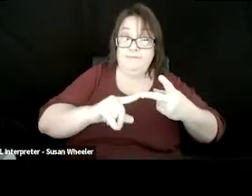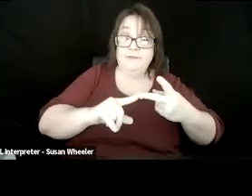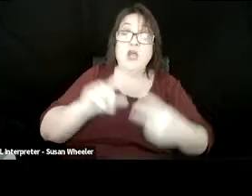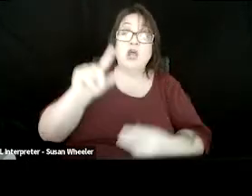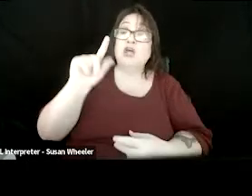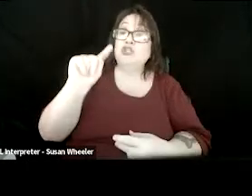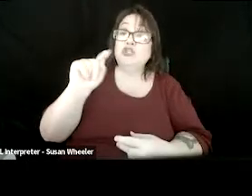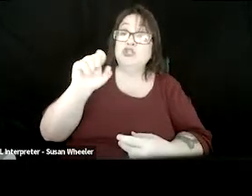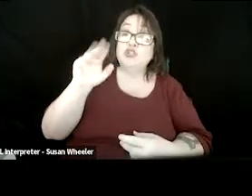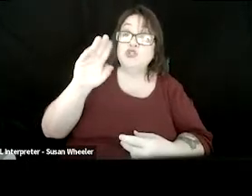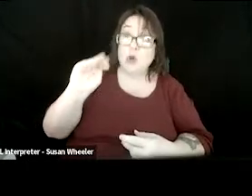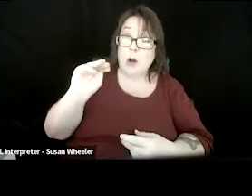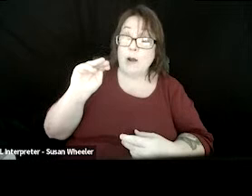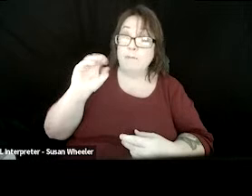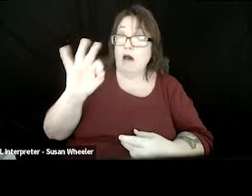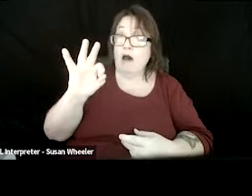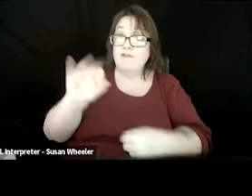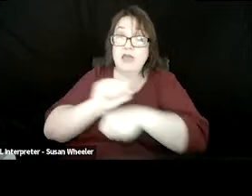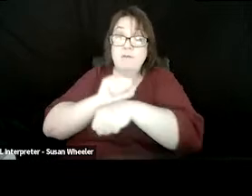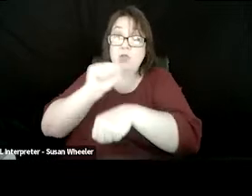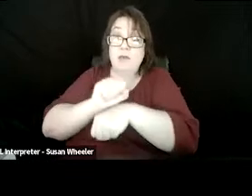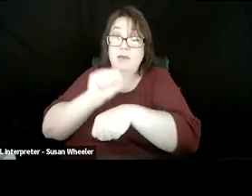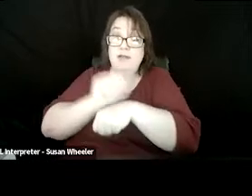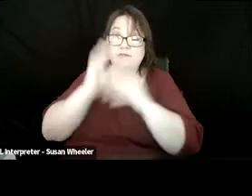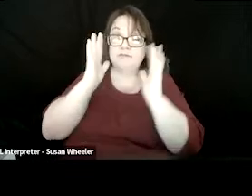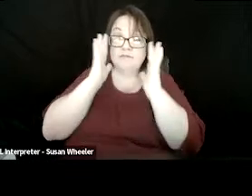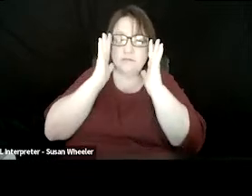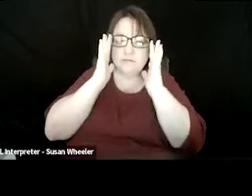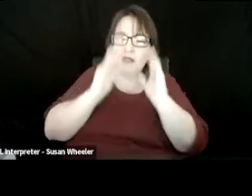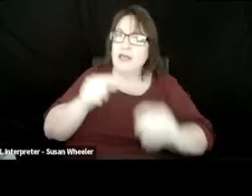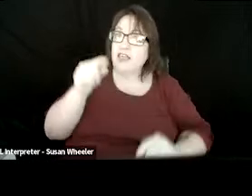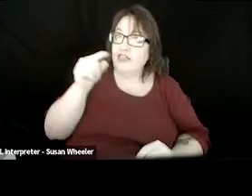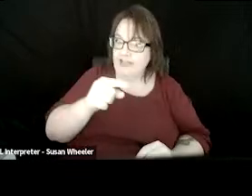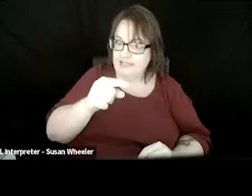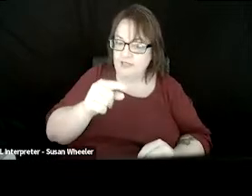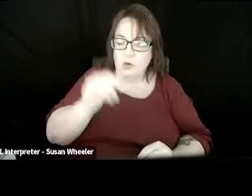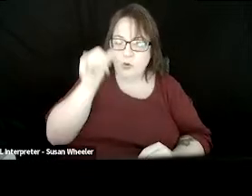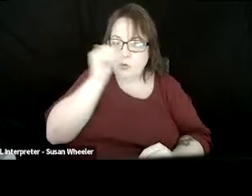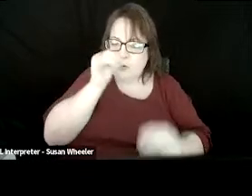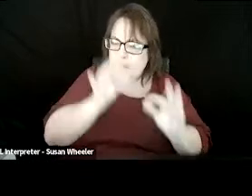I tell people who are working in this industry that this is the most important provision